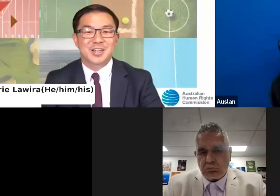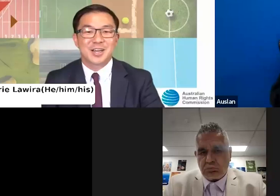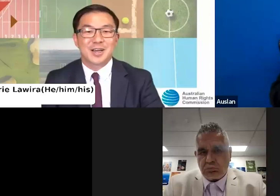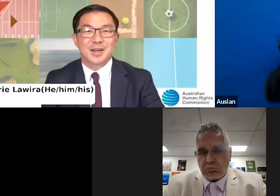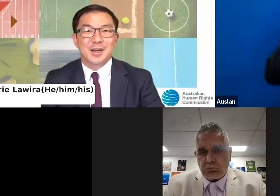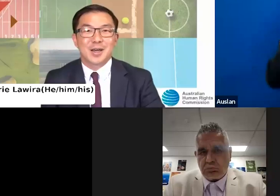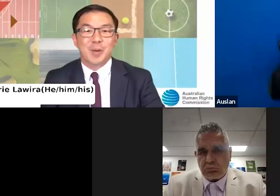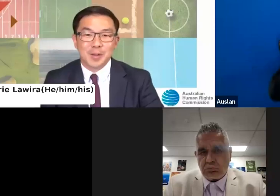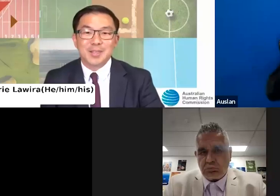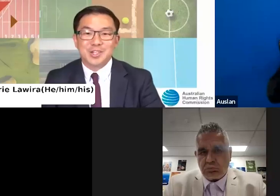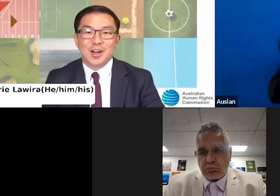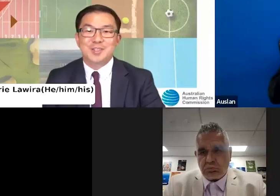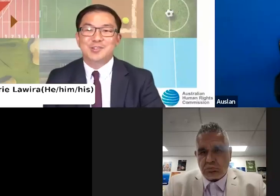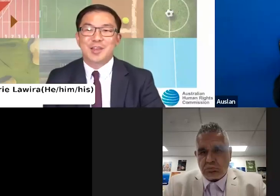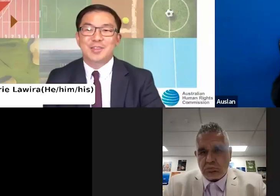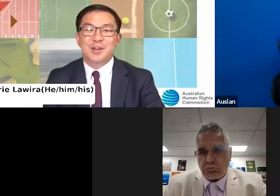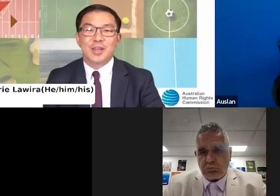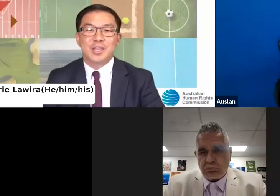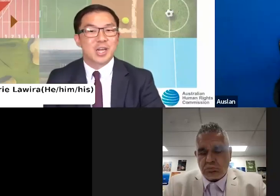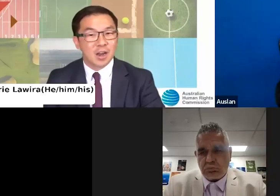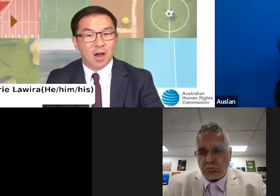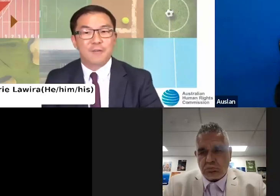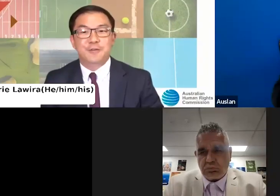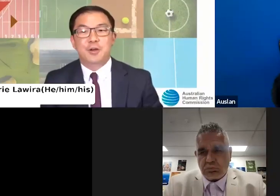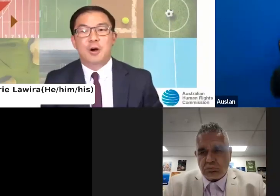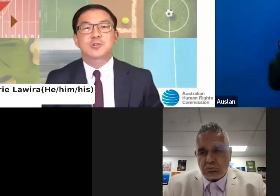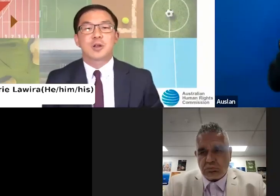Bubbly strives to strengthen knowledge and life through cultural